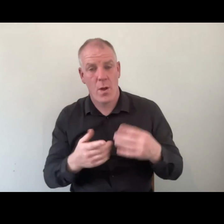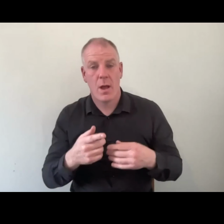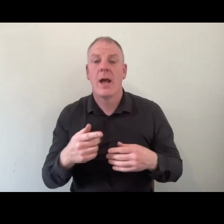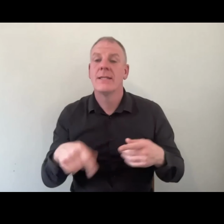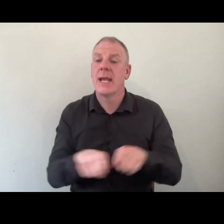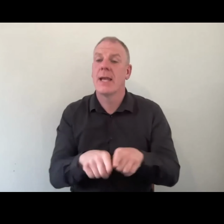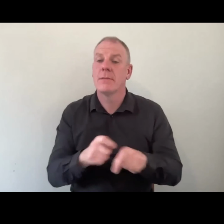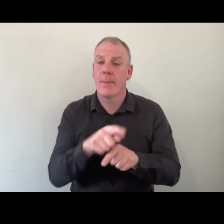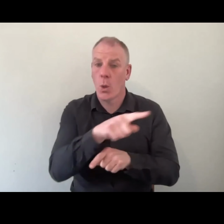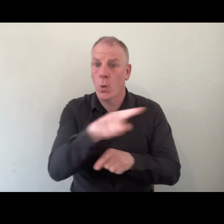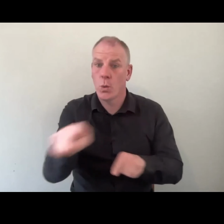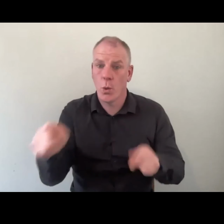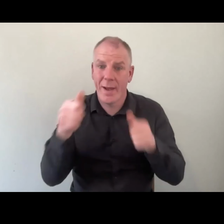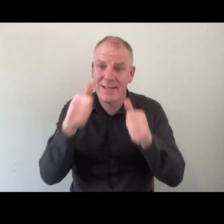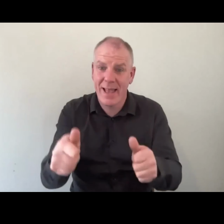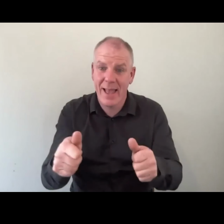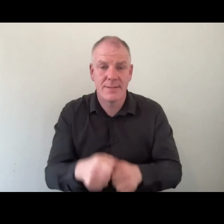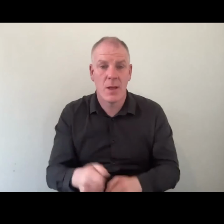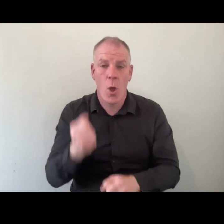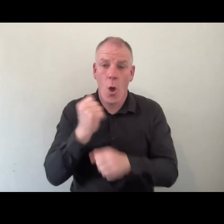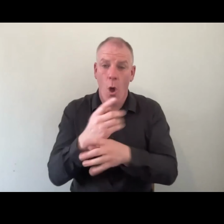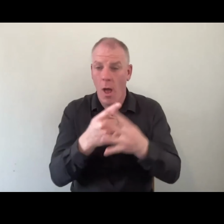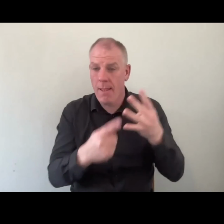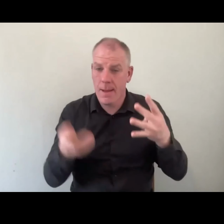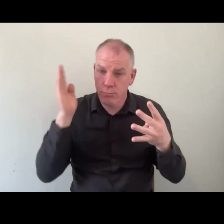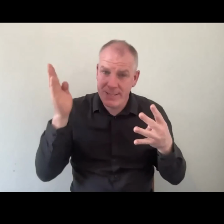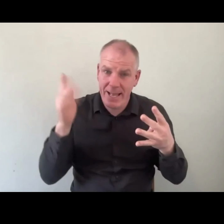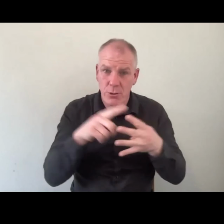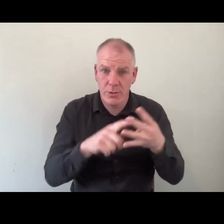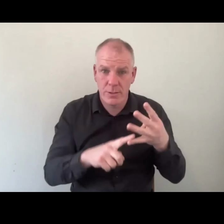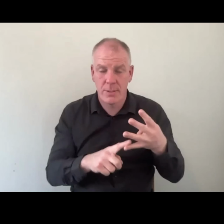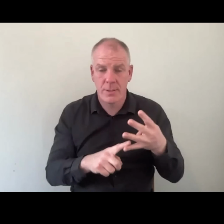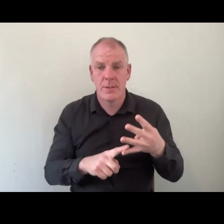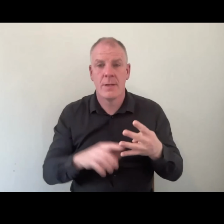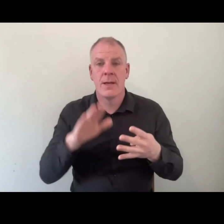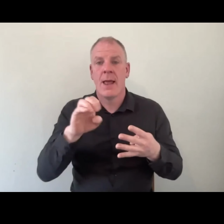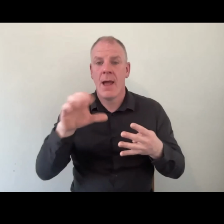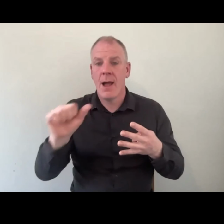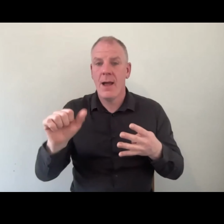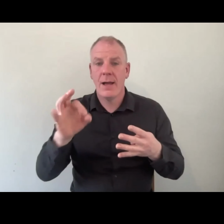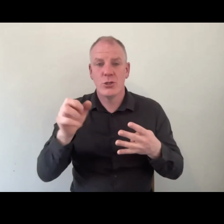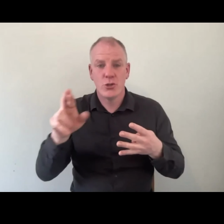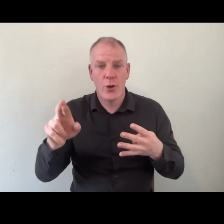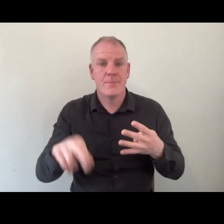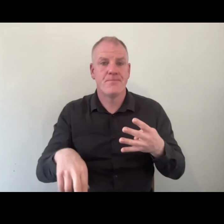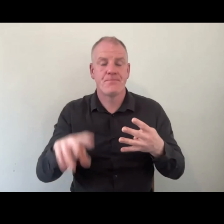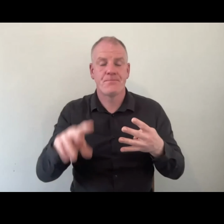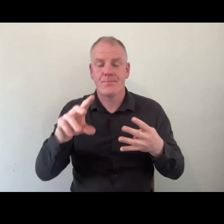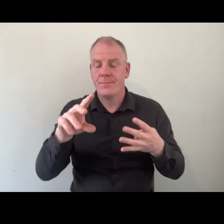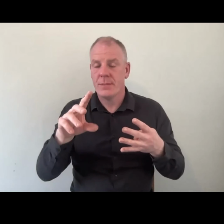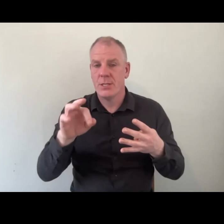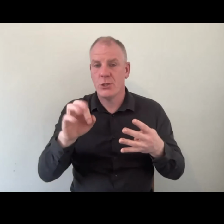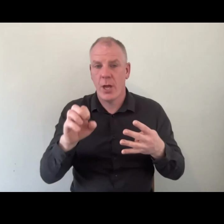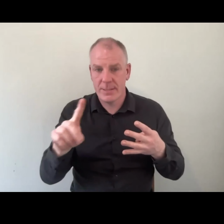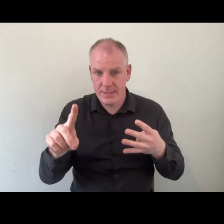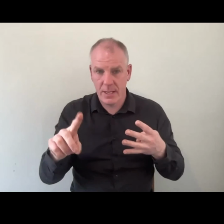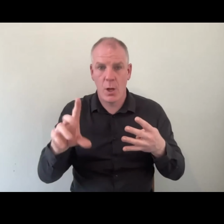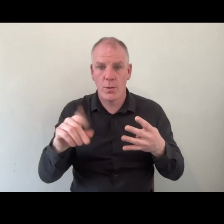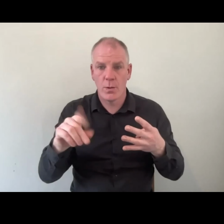and all our speakers, Léa, Gerald, Donal and Eoin.